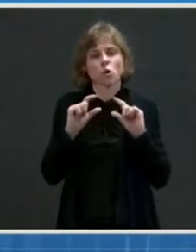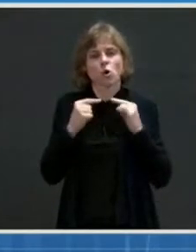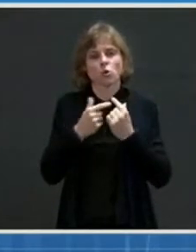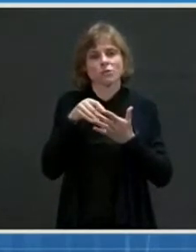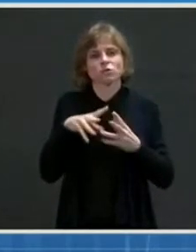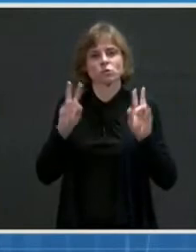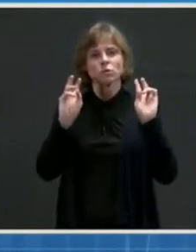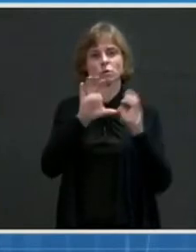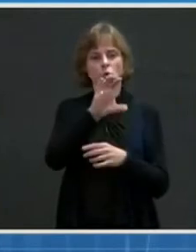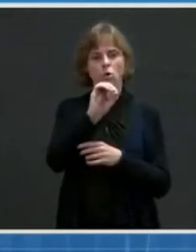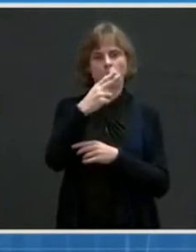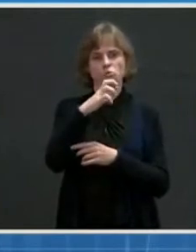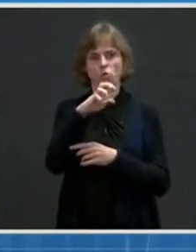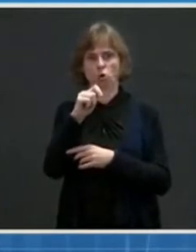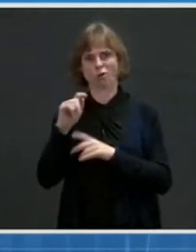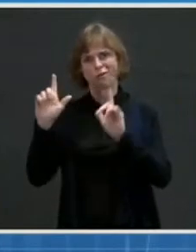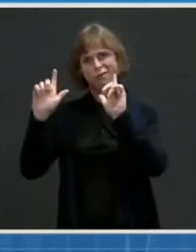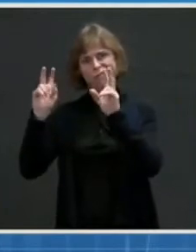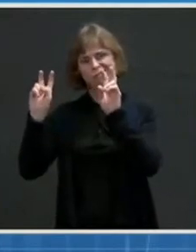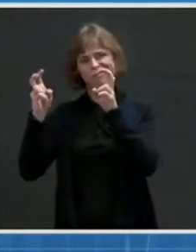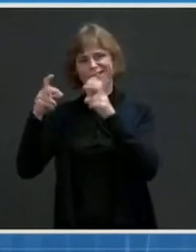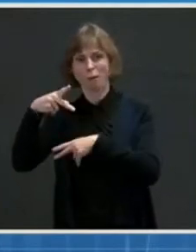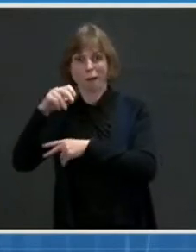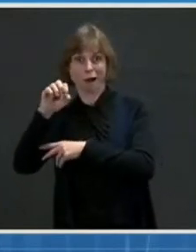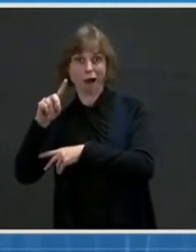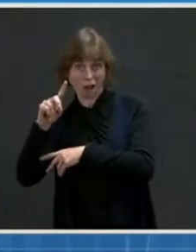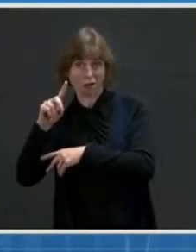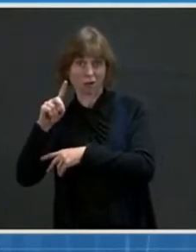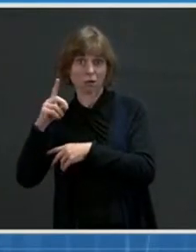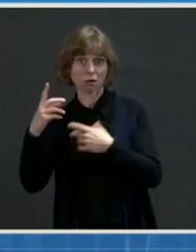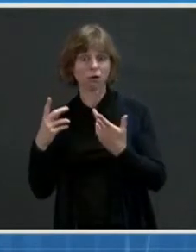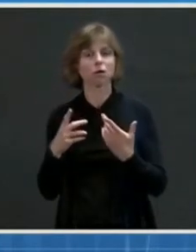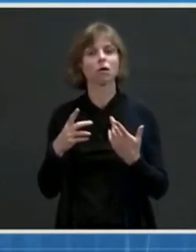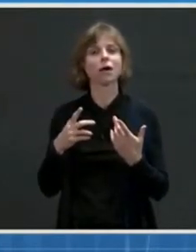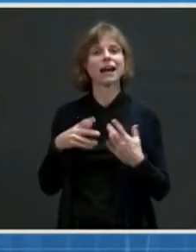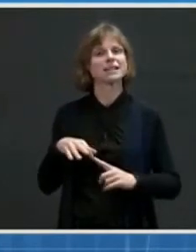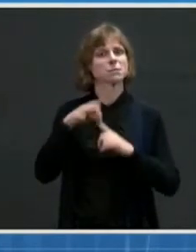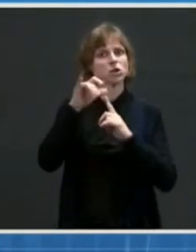PODDING OF STUDENTS ARE IMPORTANT TO MINIMIZE SPREAD THROUGHOUT THE SCHOOL ENVIRONMENT.